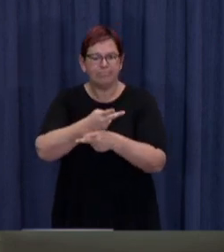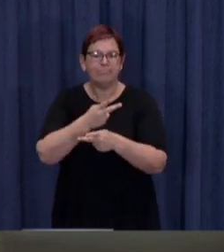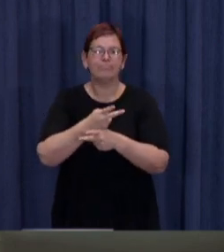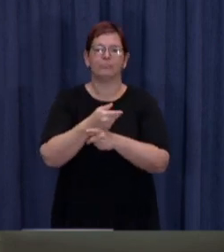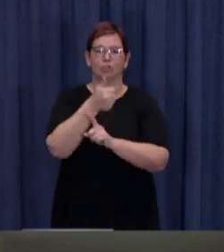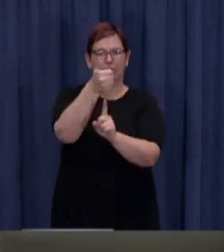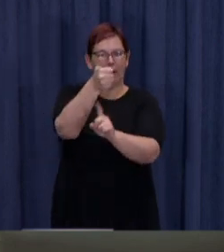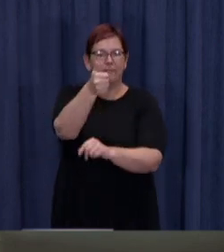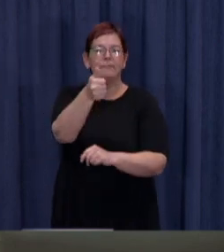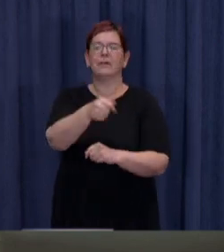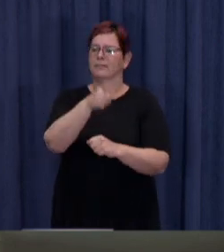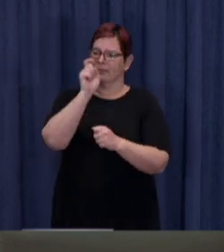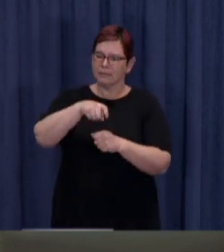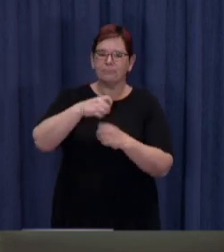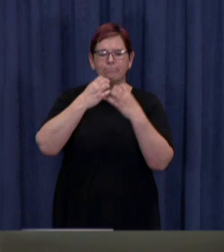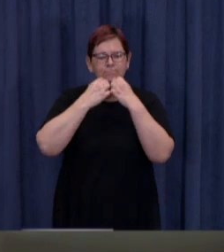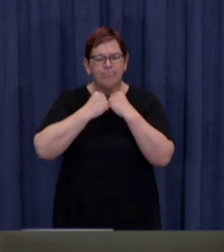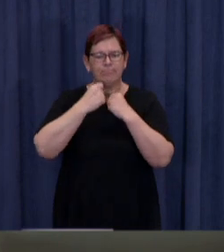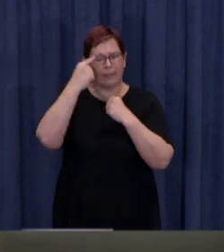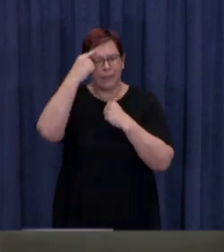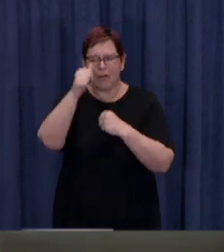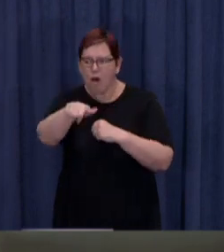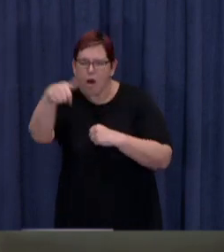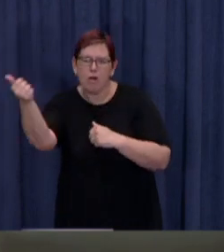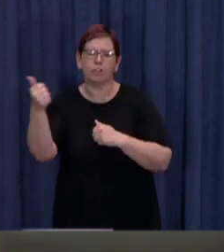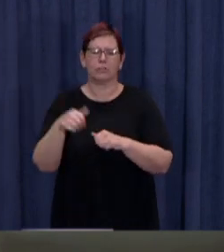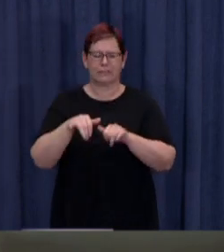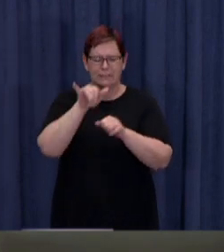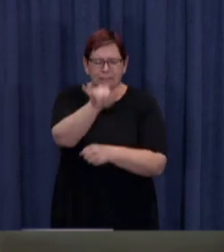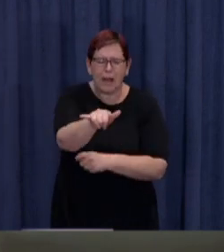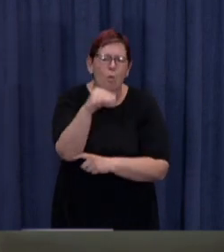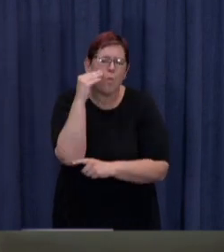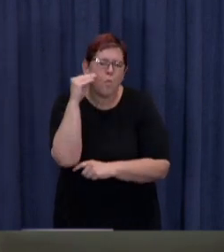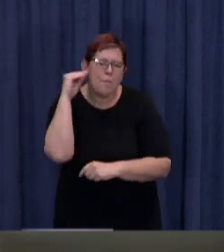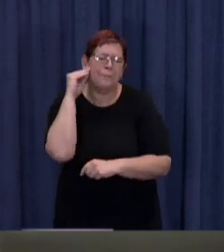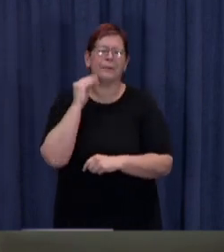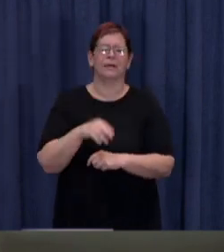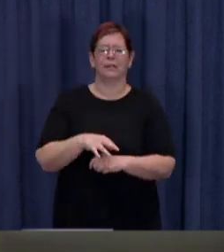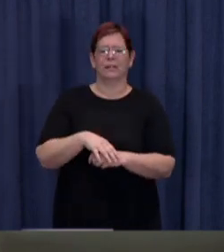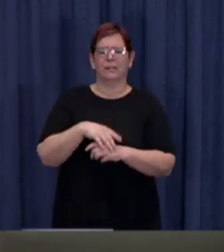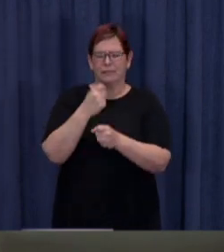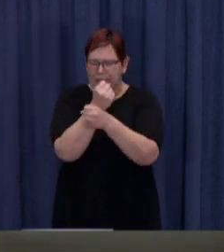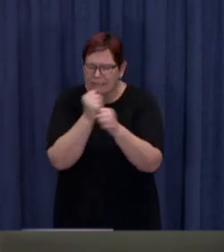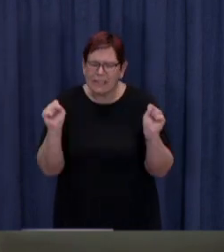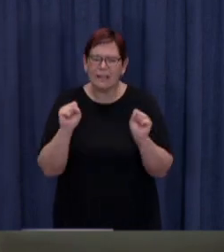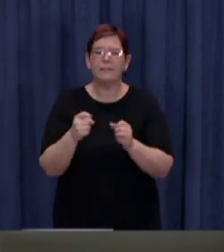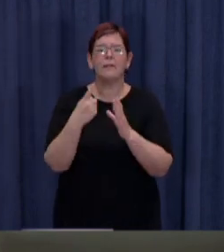home, stay safe and only buy essential supplies for example once a week as